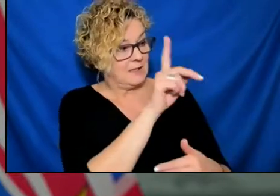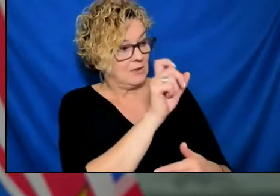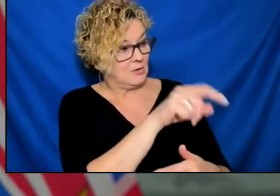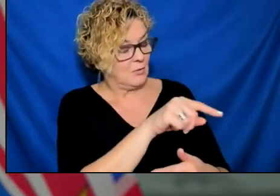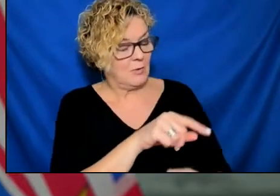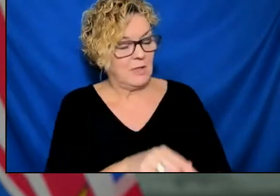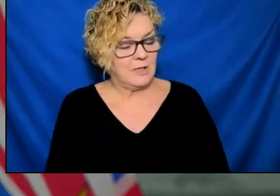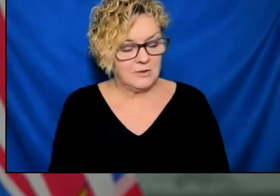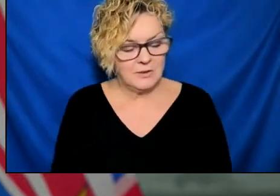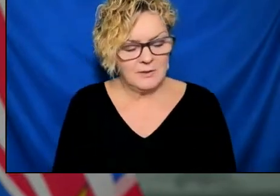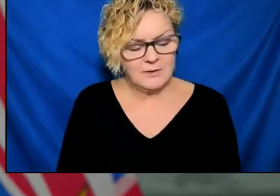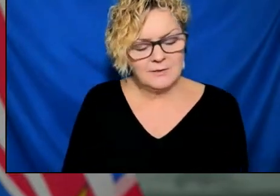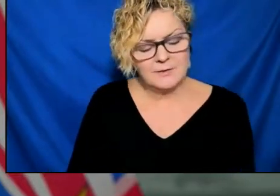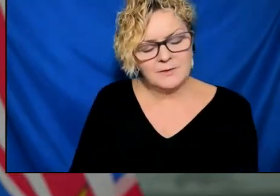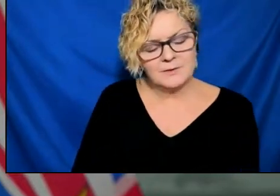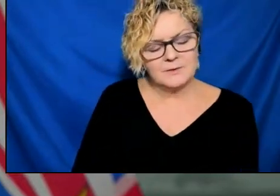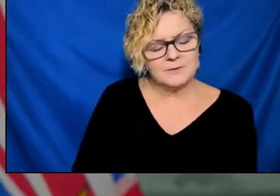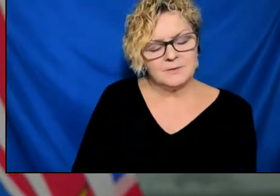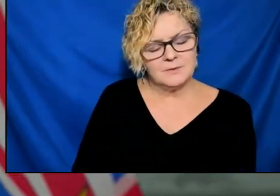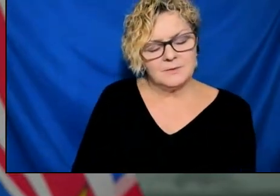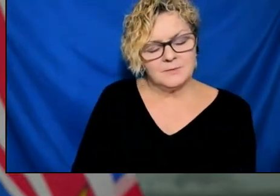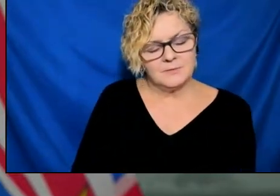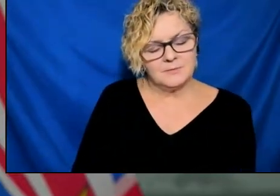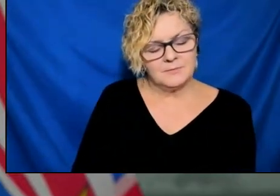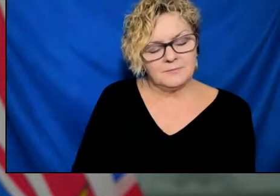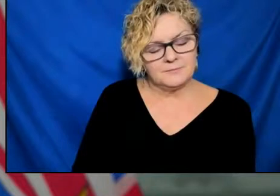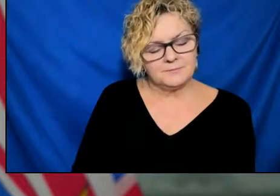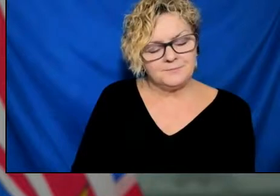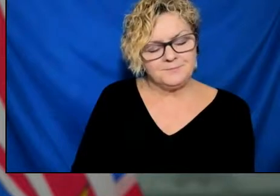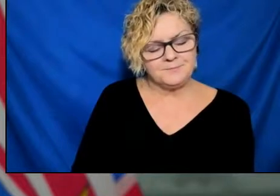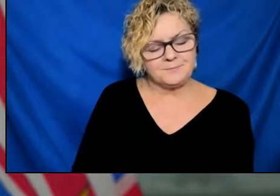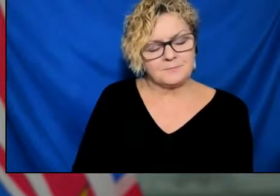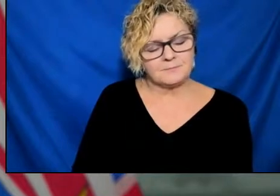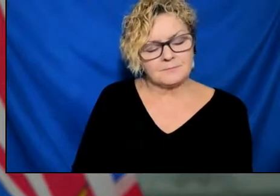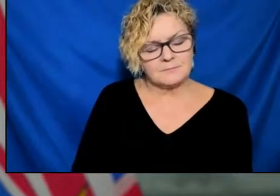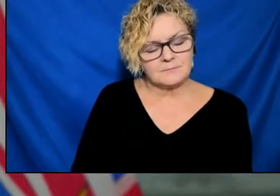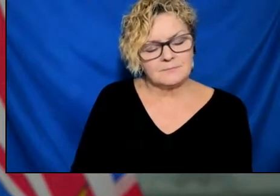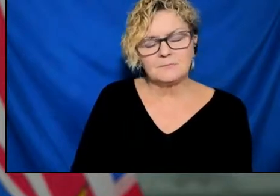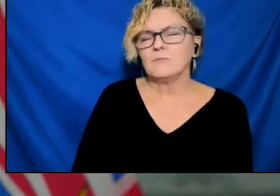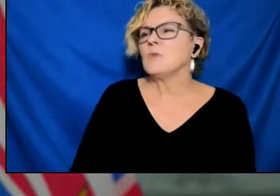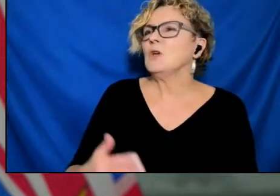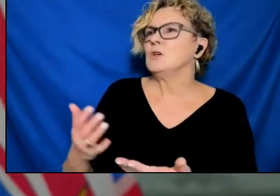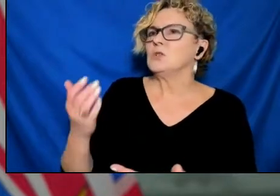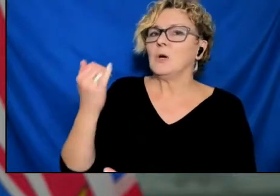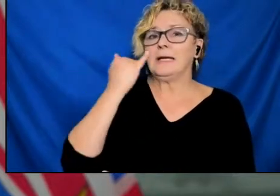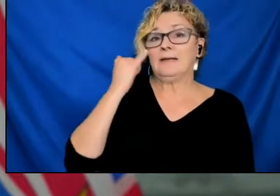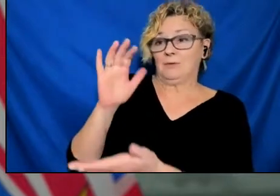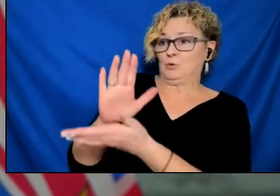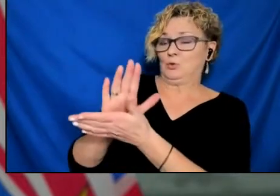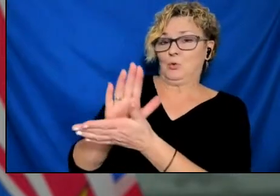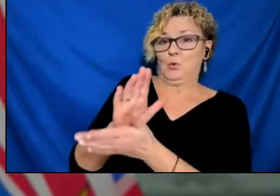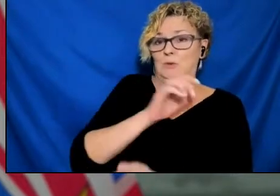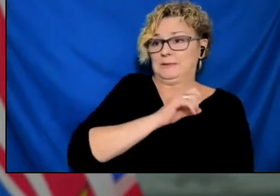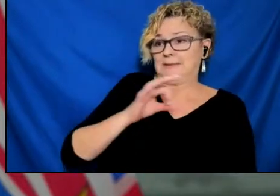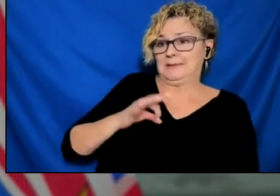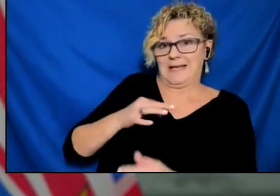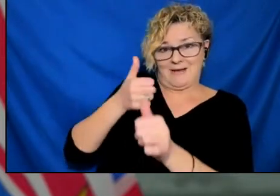Just following up on what Richard skood about teachers and skaf going back to work next week who have children, are you